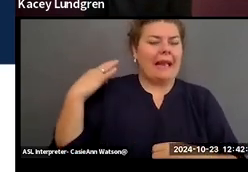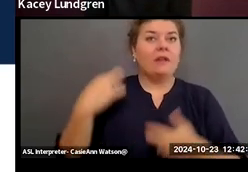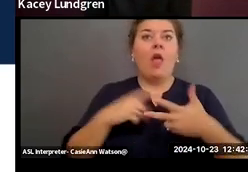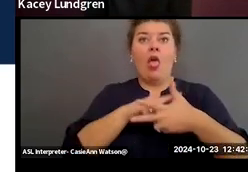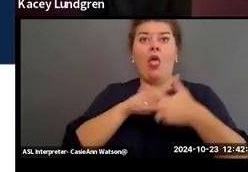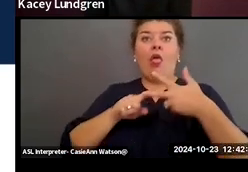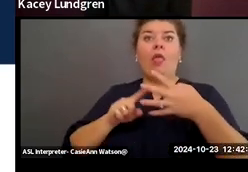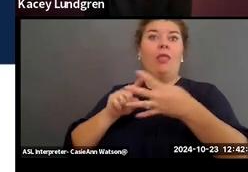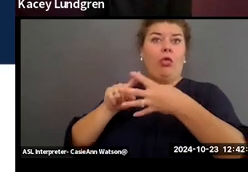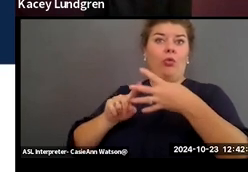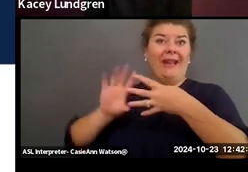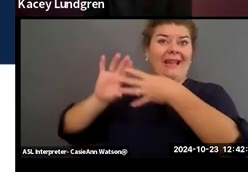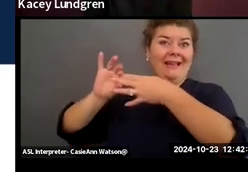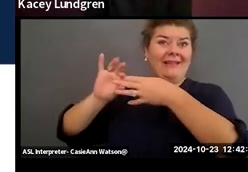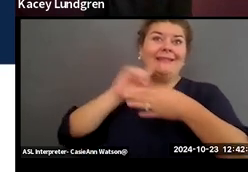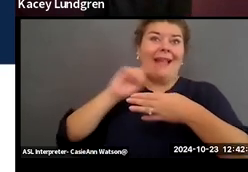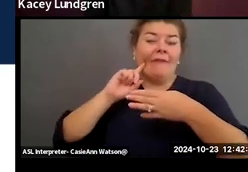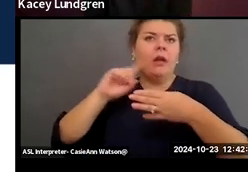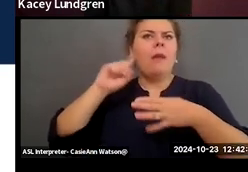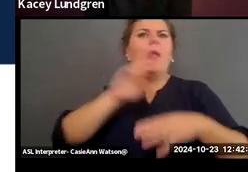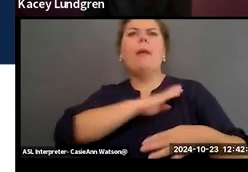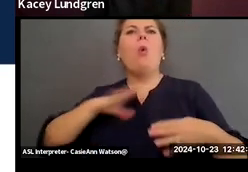However, the board picked the only hearing candidate,